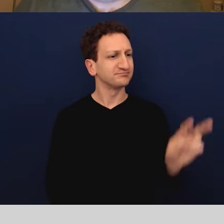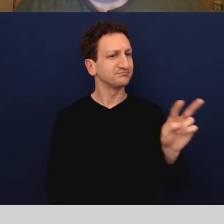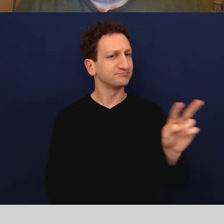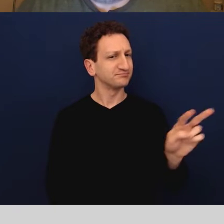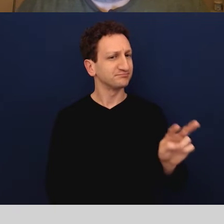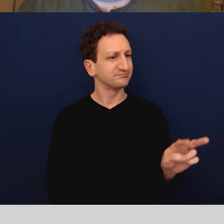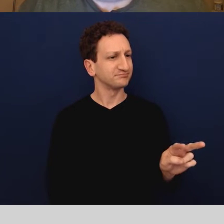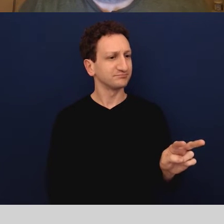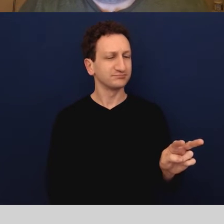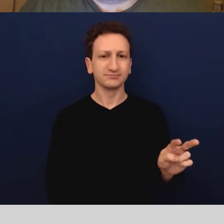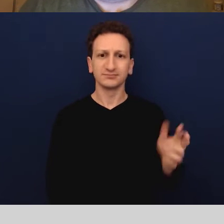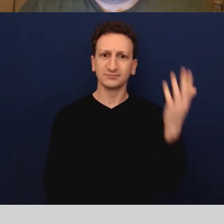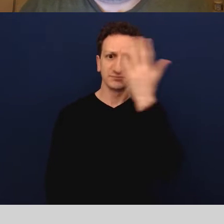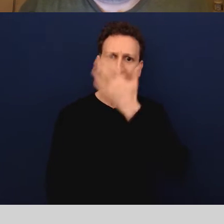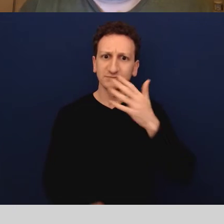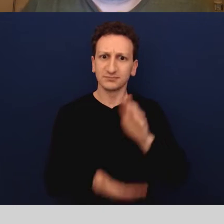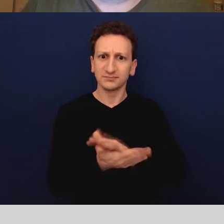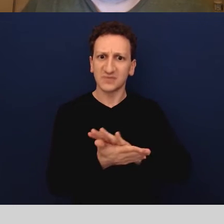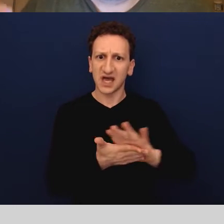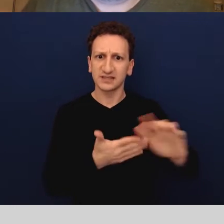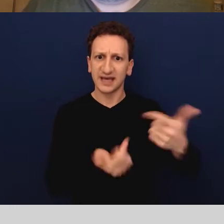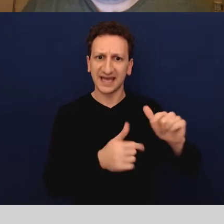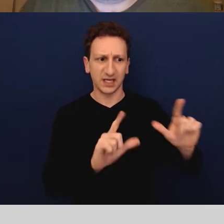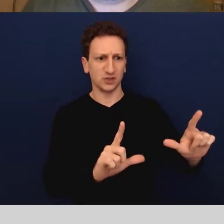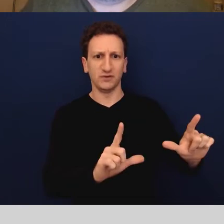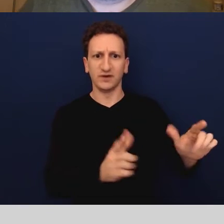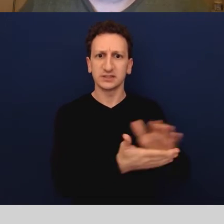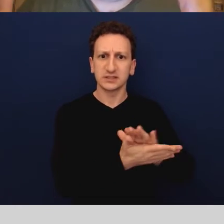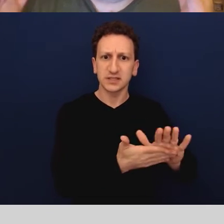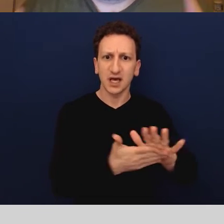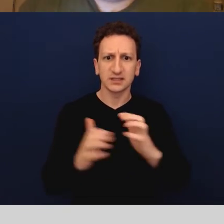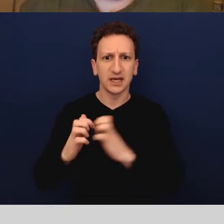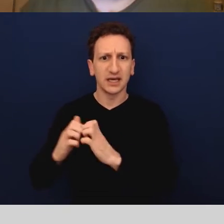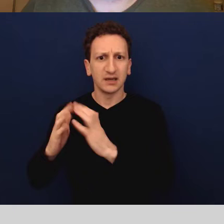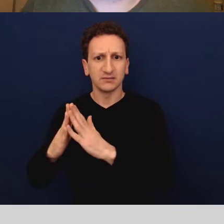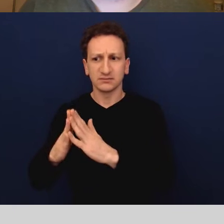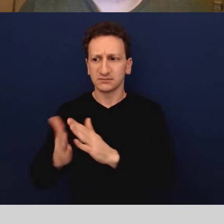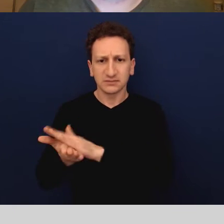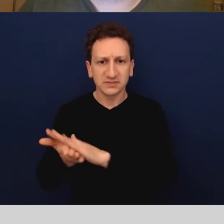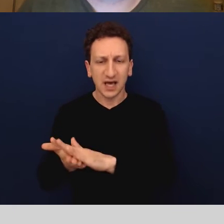This looks great, great interface, great implementation. Everything is super explicit.